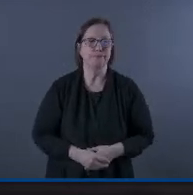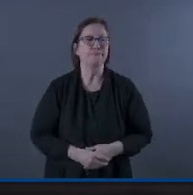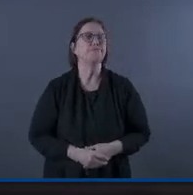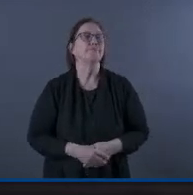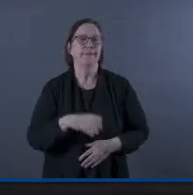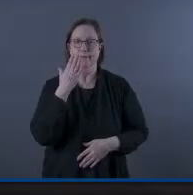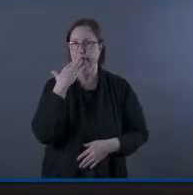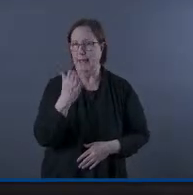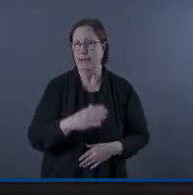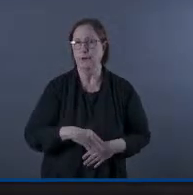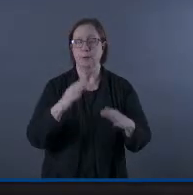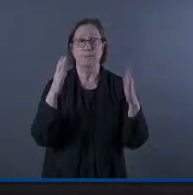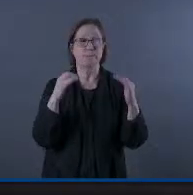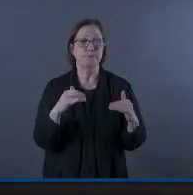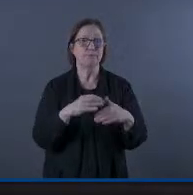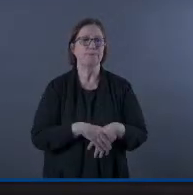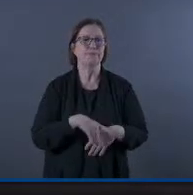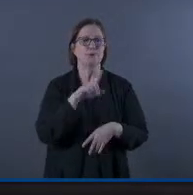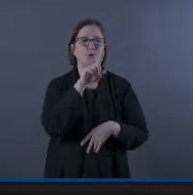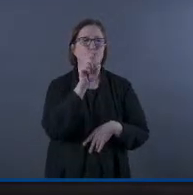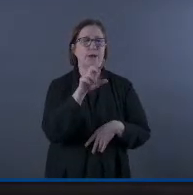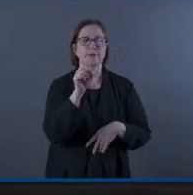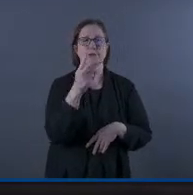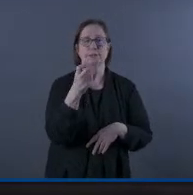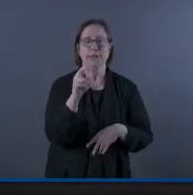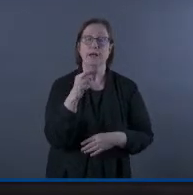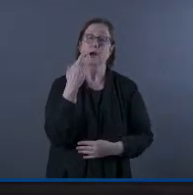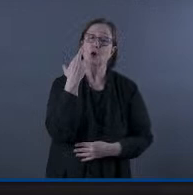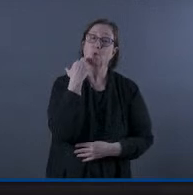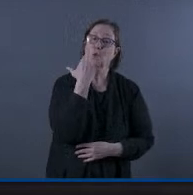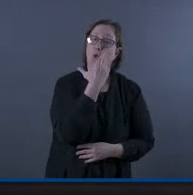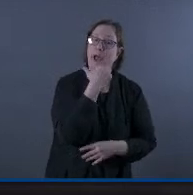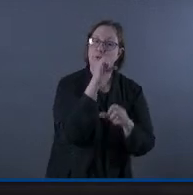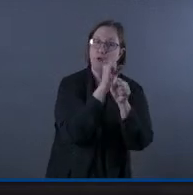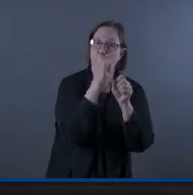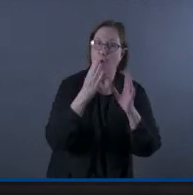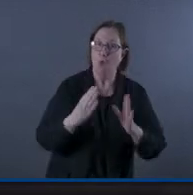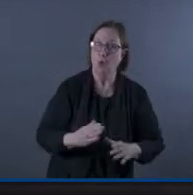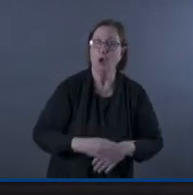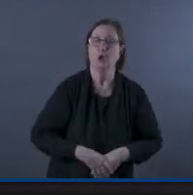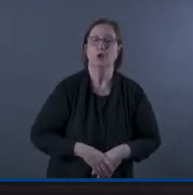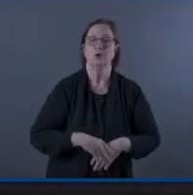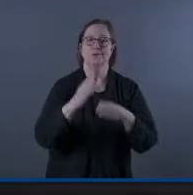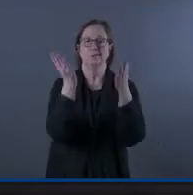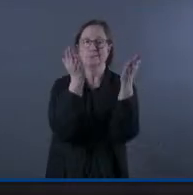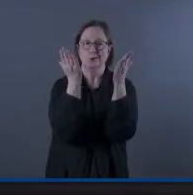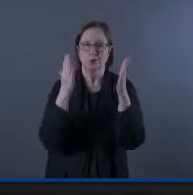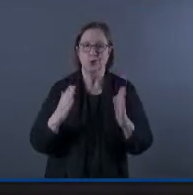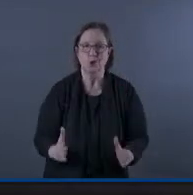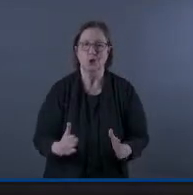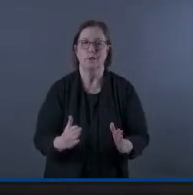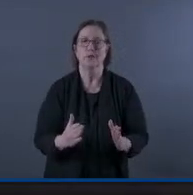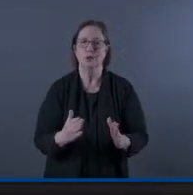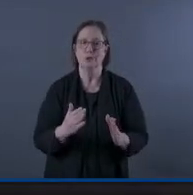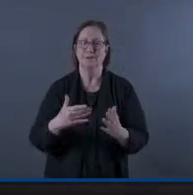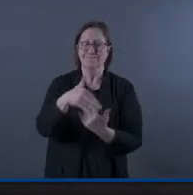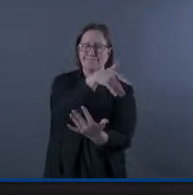Restaurant, bar food service workers have highly public-facing jobs and restaurants are starting to increase capacity.